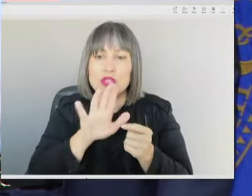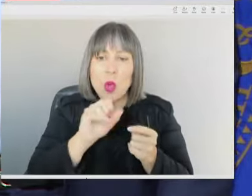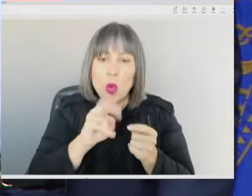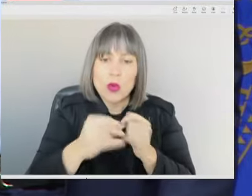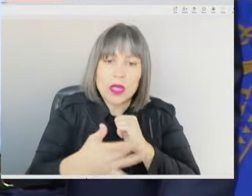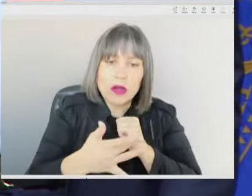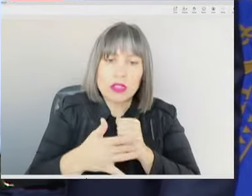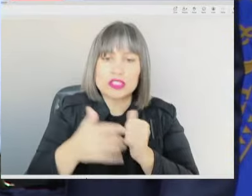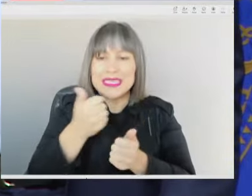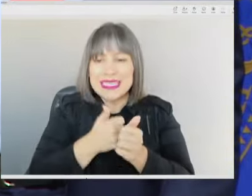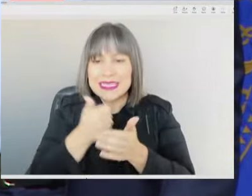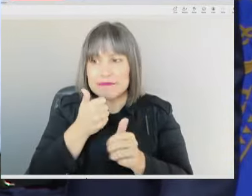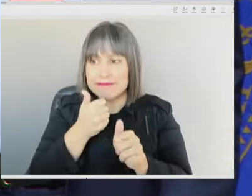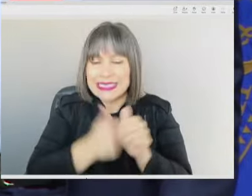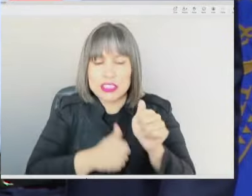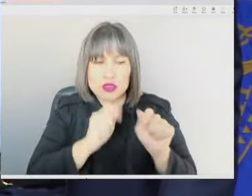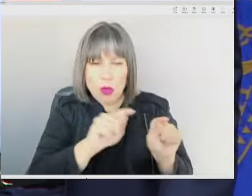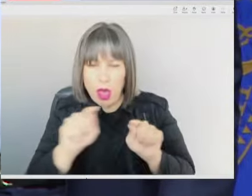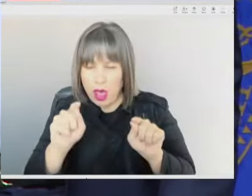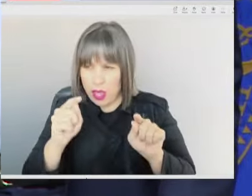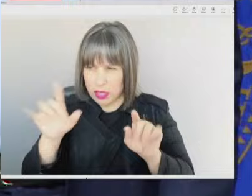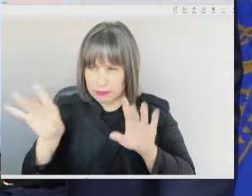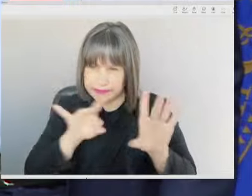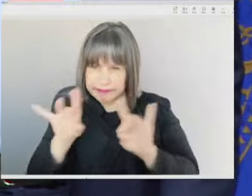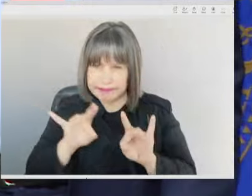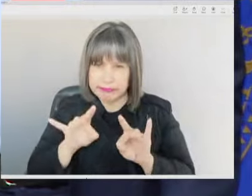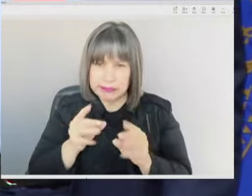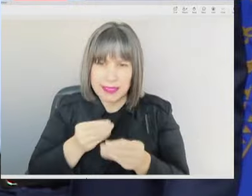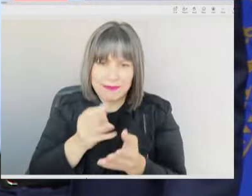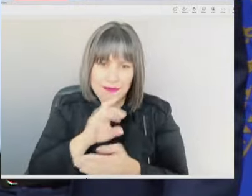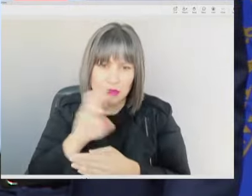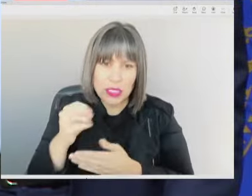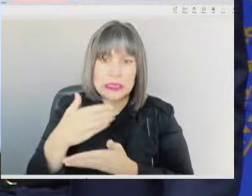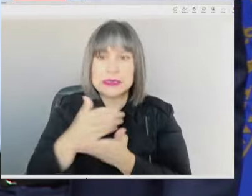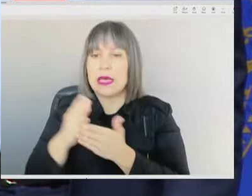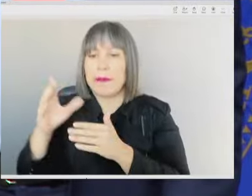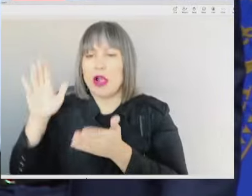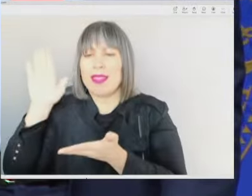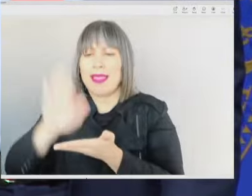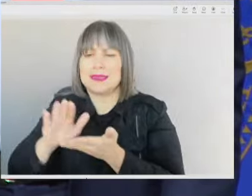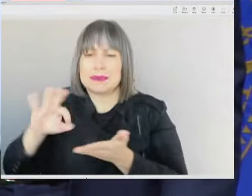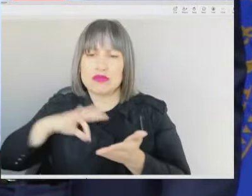to kind of give. Obviously, some are taking off profits, some is giving, literally, at no cost.